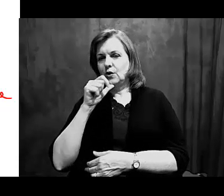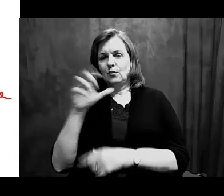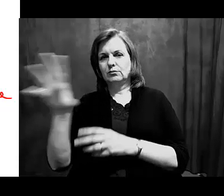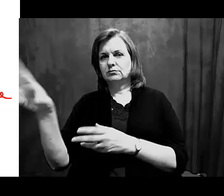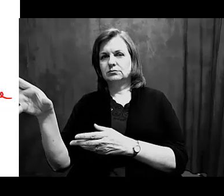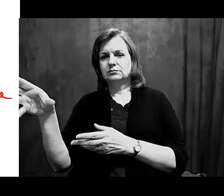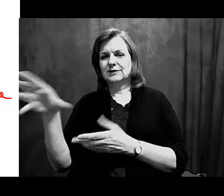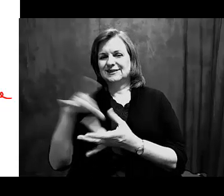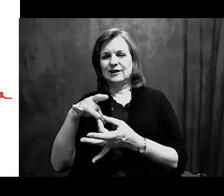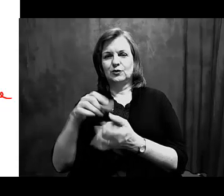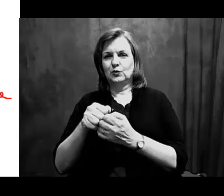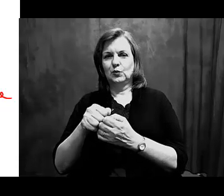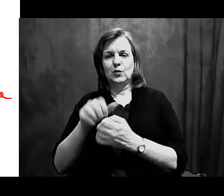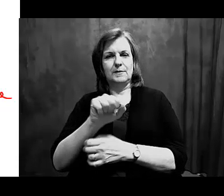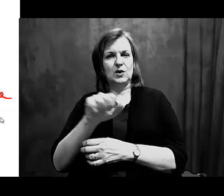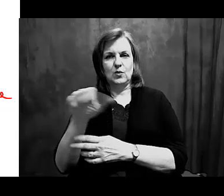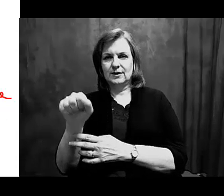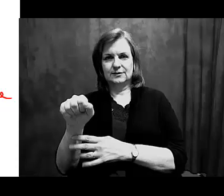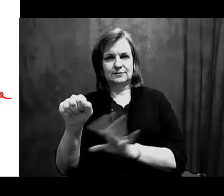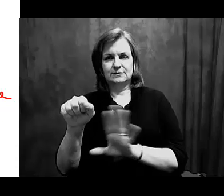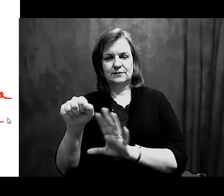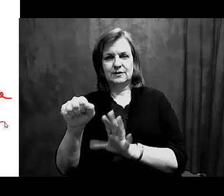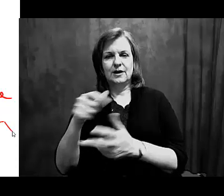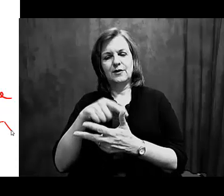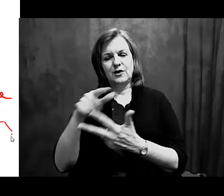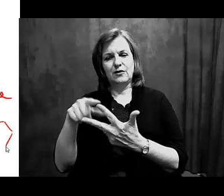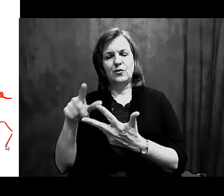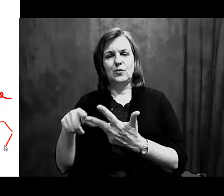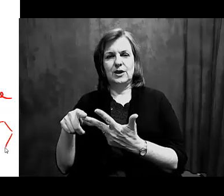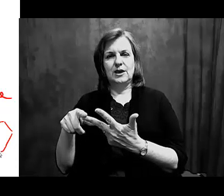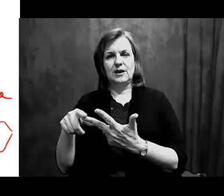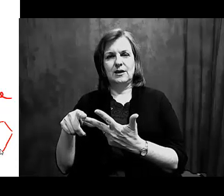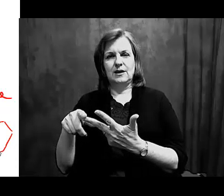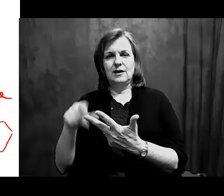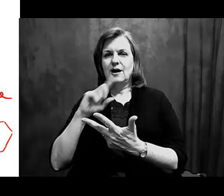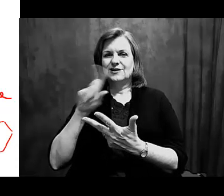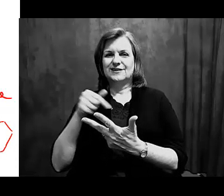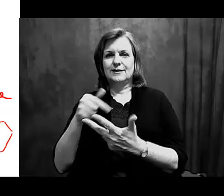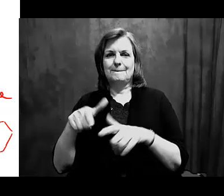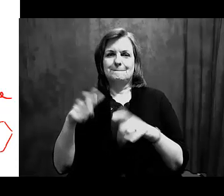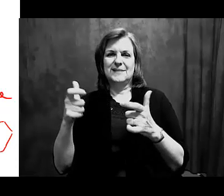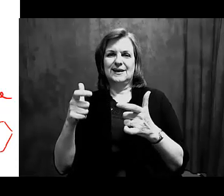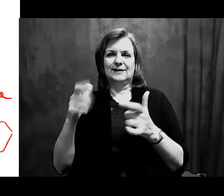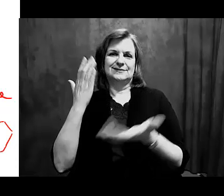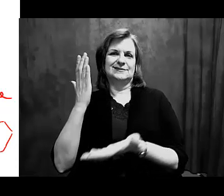they don't code an amino acid -- they're just a big